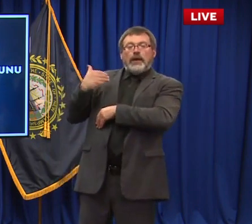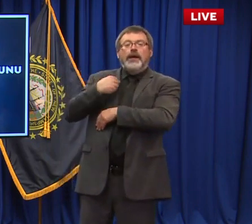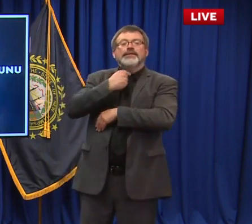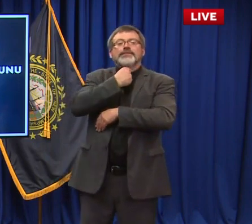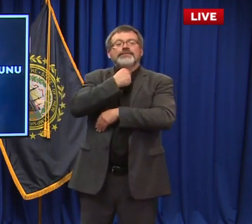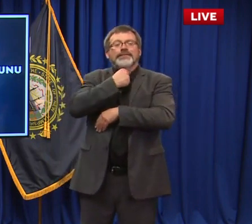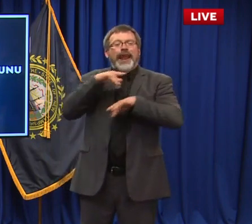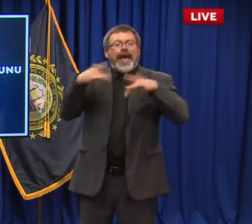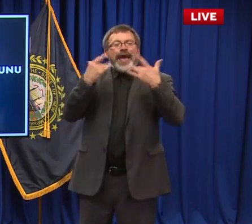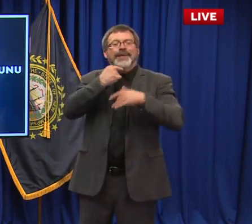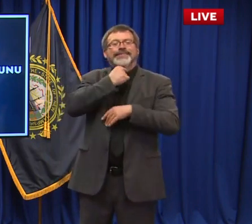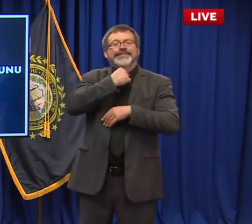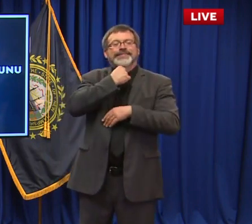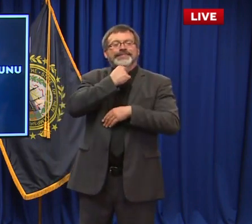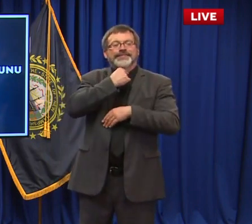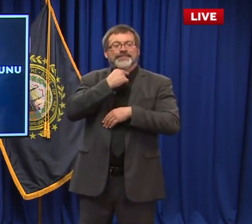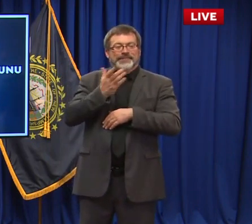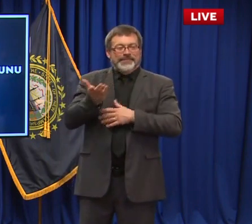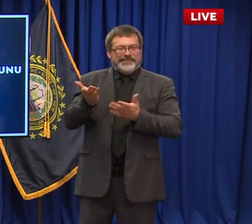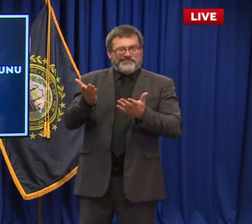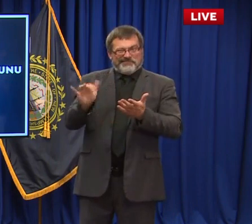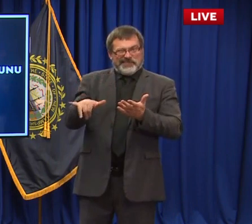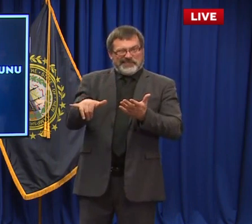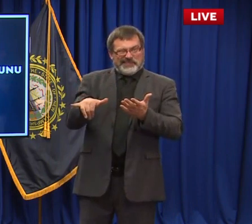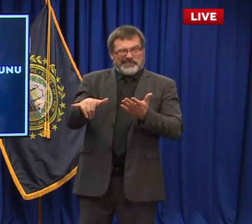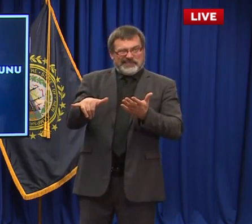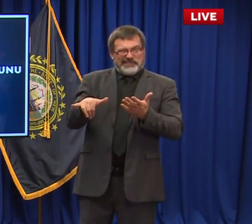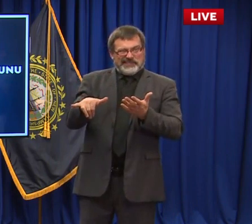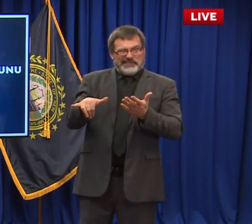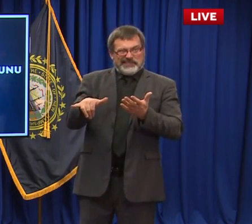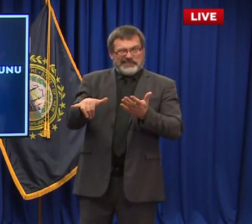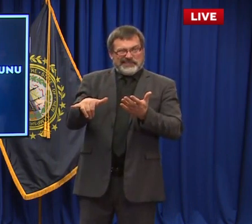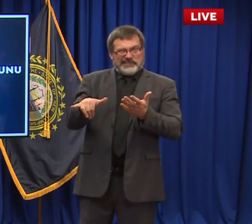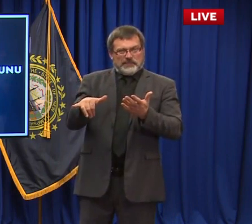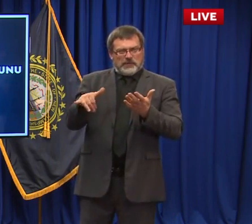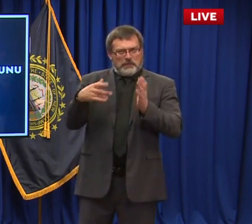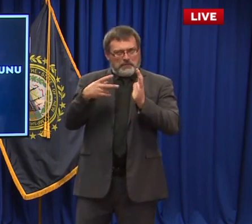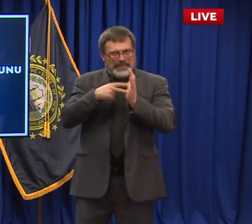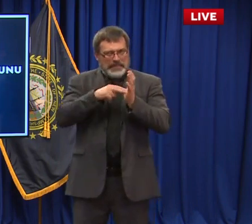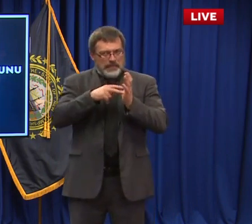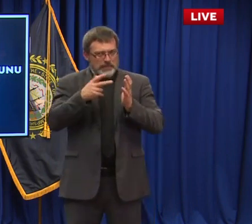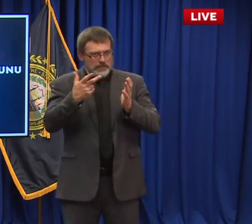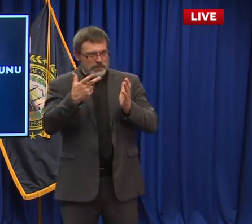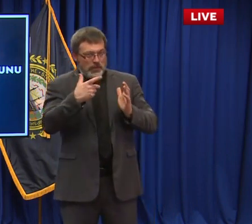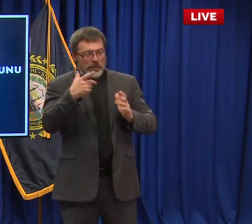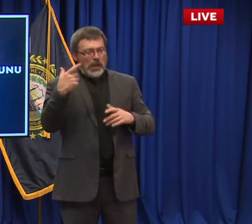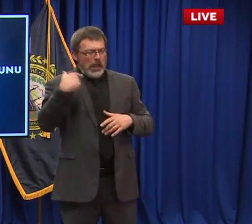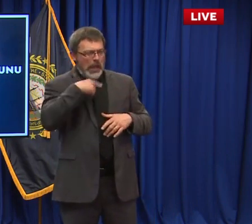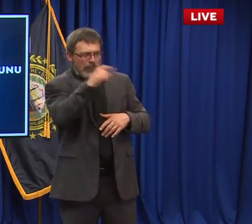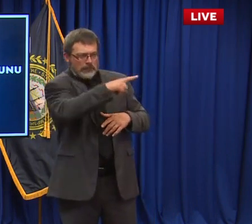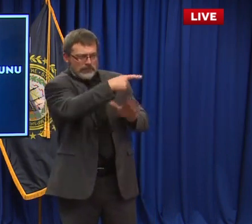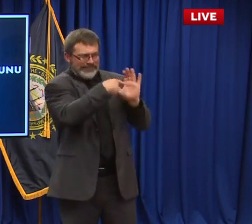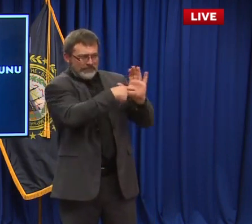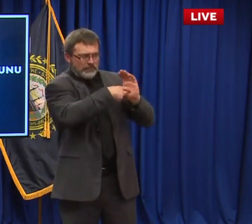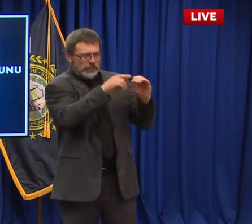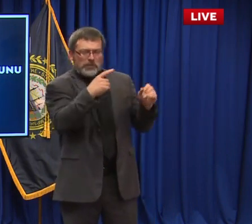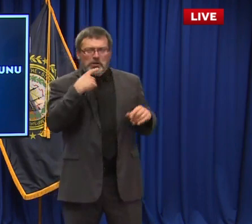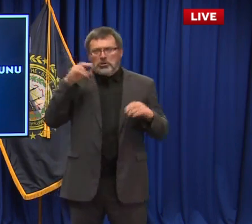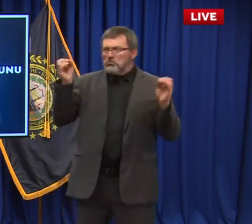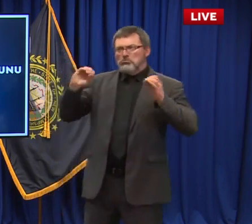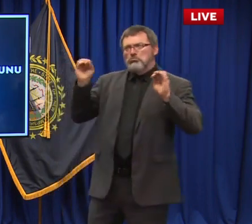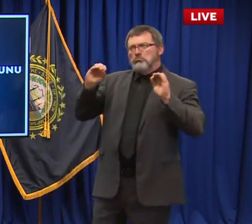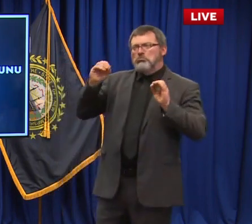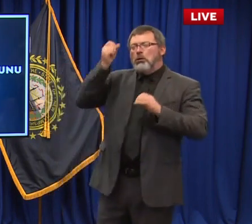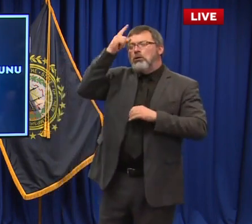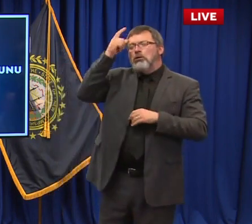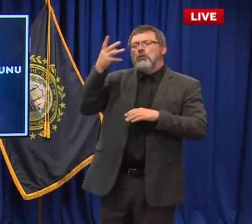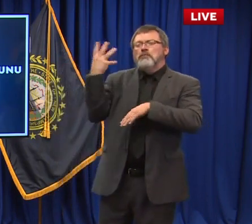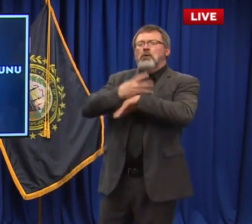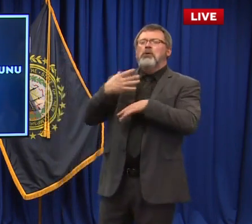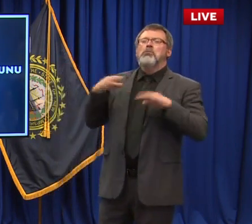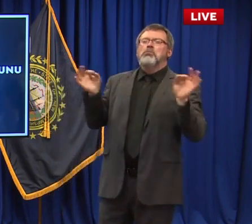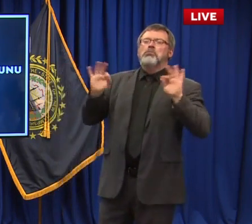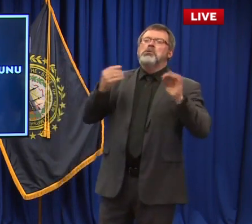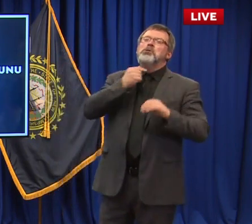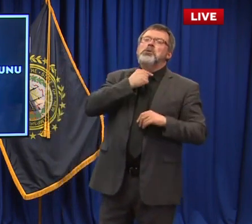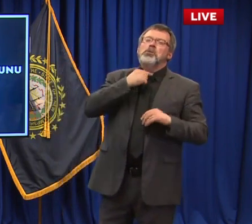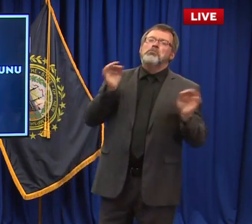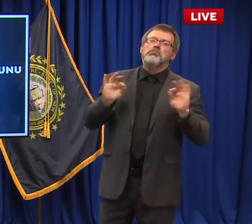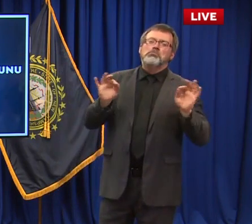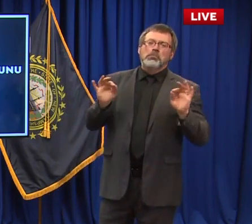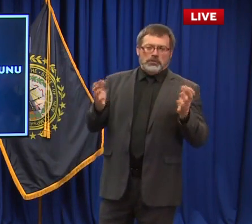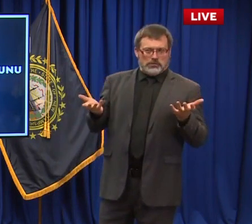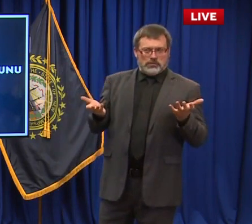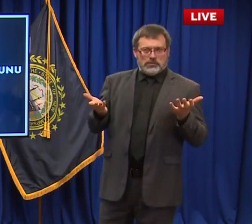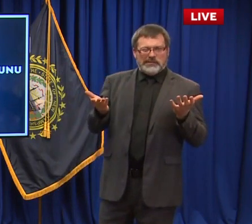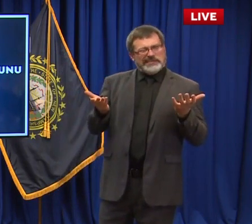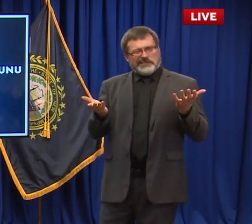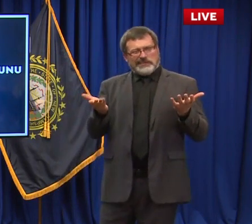THREE DAYS LATER, IF WE HAD MARKED THEM AS ASYMPTOMATIC, THEN THEY DEVELOP SYMPTOMS AND IT IS GOING BACK AND REWORKING THAT CASE TO PUT THEIR SYMPTOMS IN AT THAT POINT.